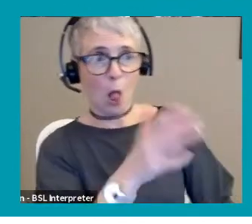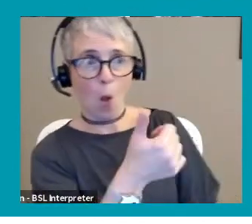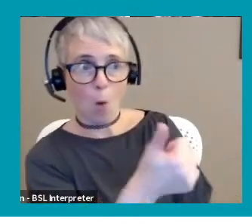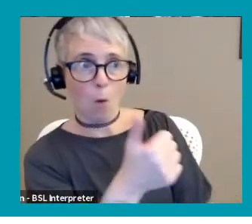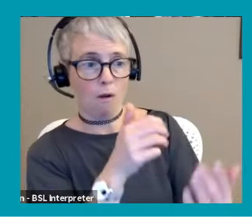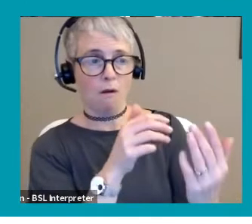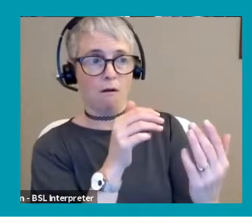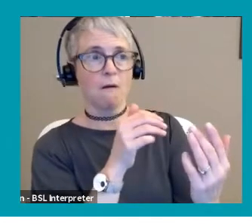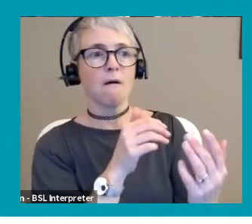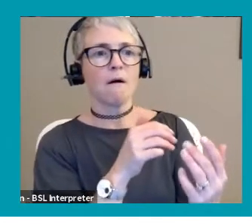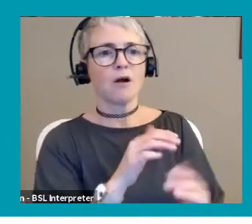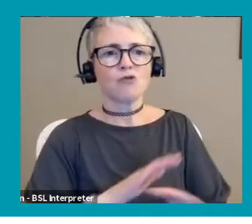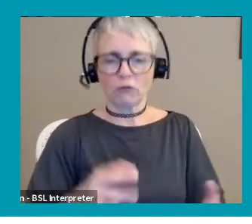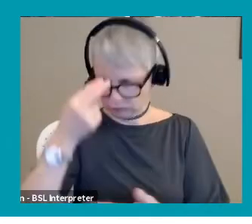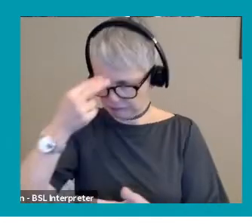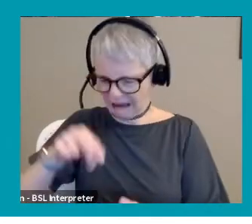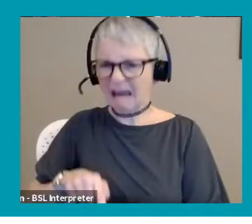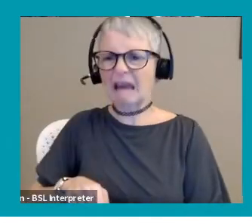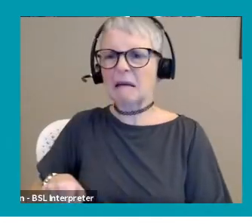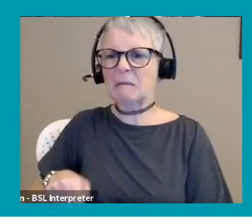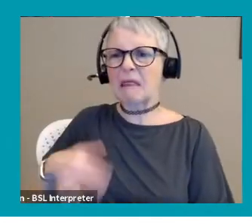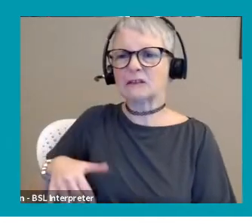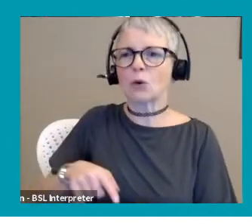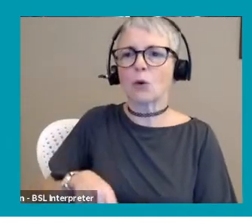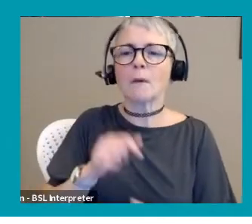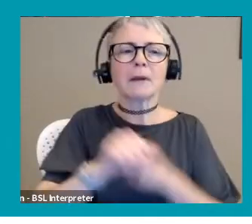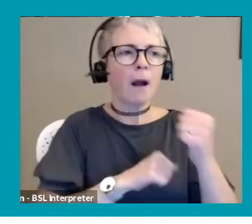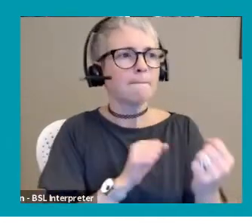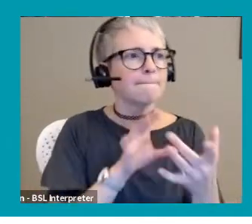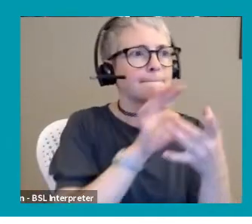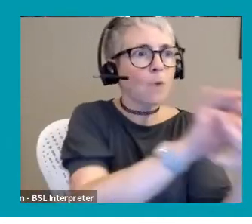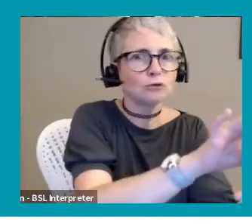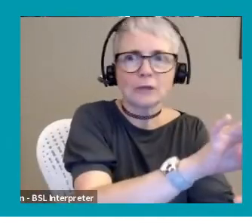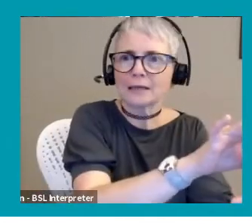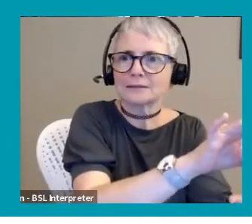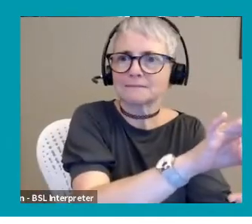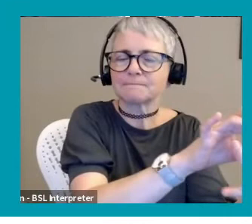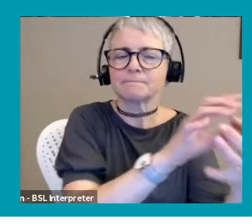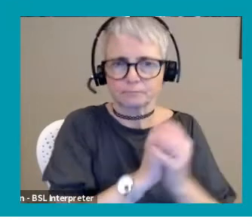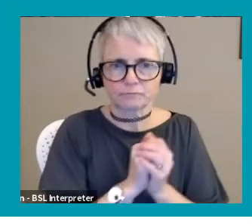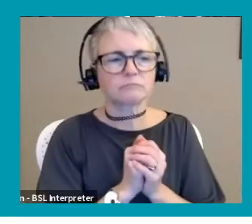instead of just a name on the application. But also if you make a good contact you might be able to ask them what it's like to work there.